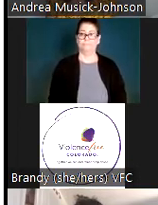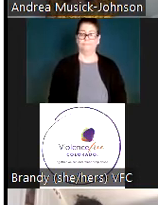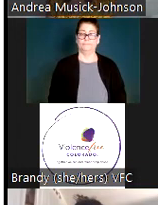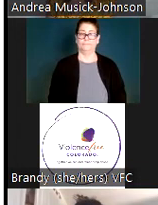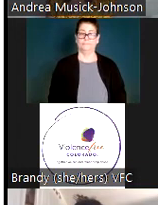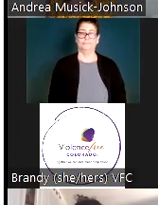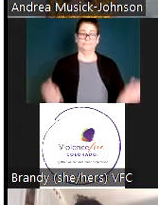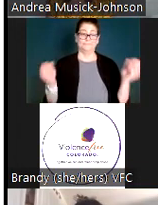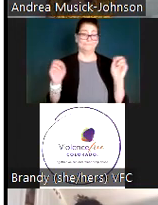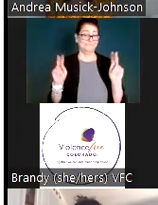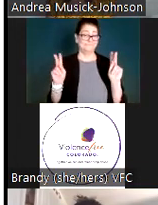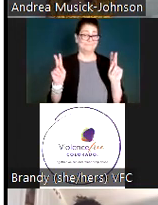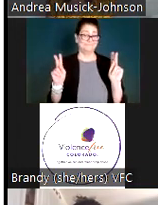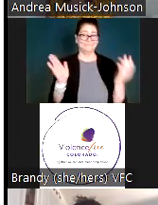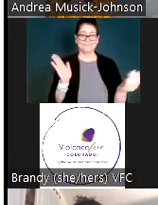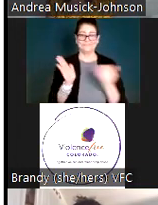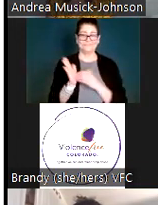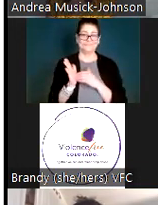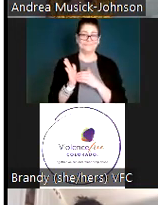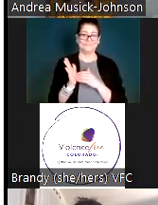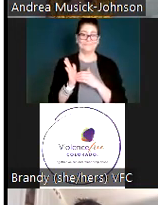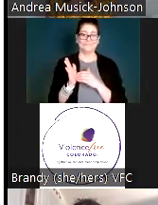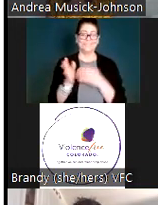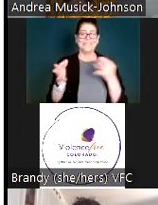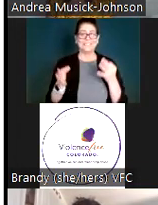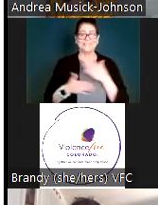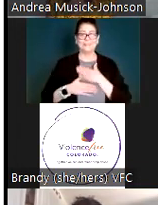Alright, well again, I definitely appreciate all of the information that